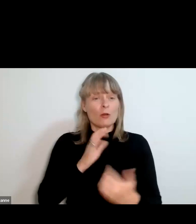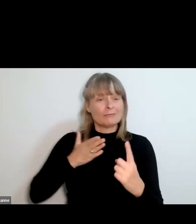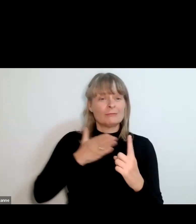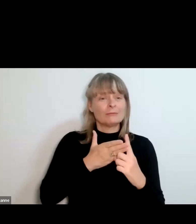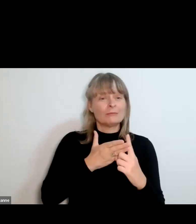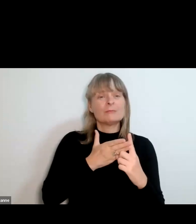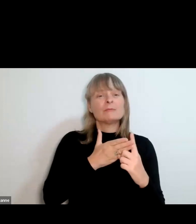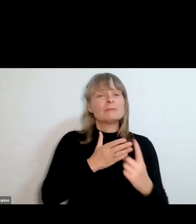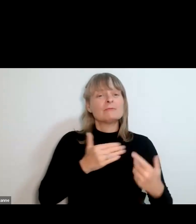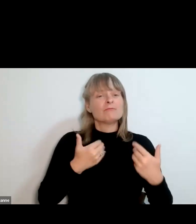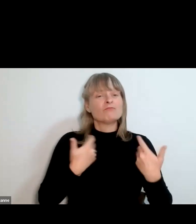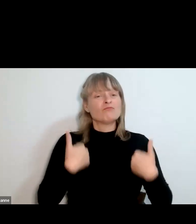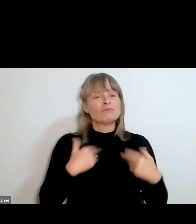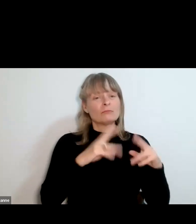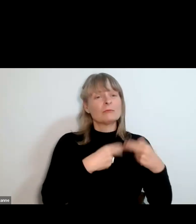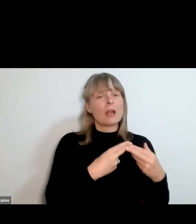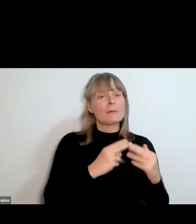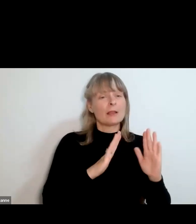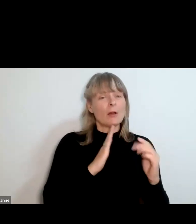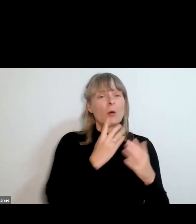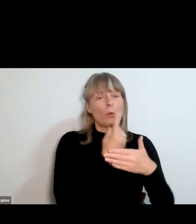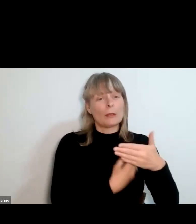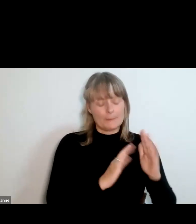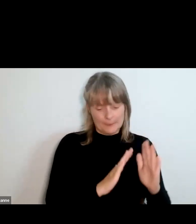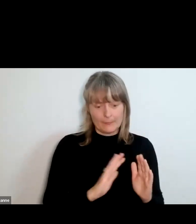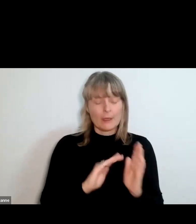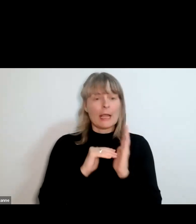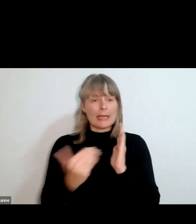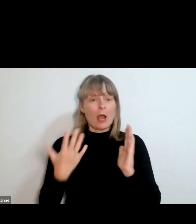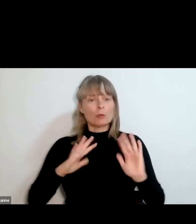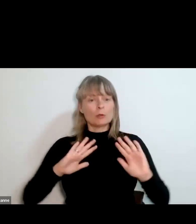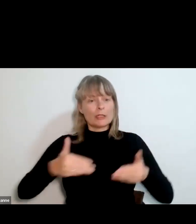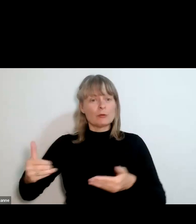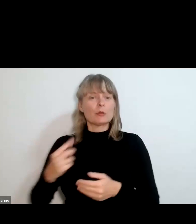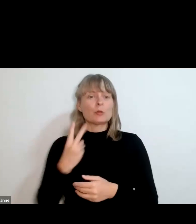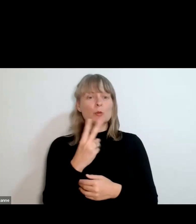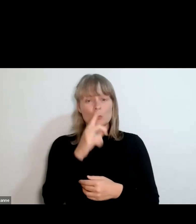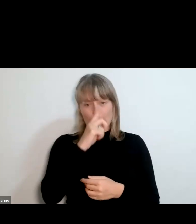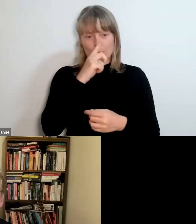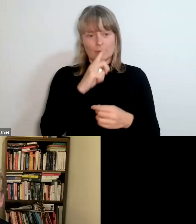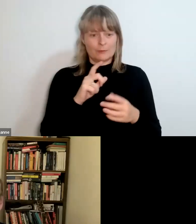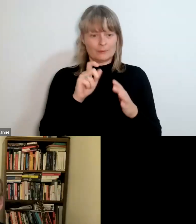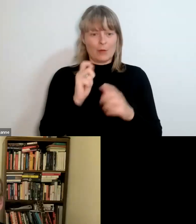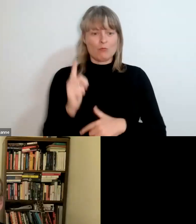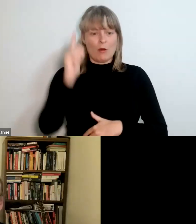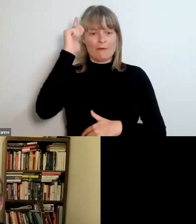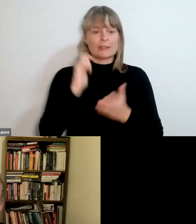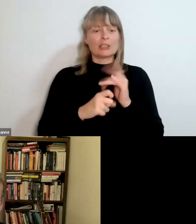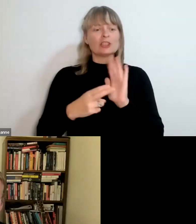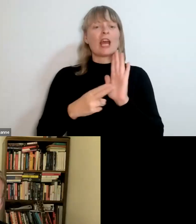our children, and could cool -- good schools he reinvented so they fit